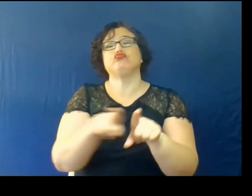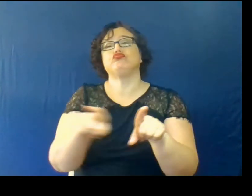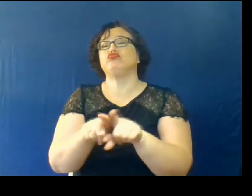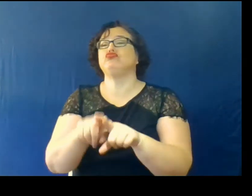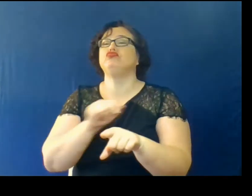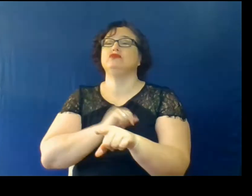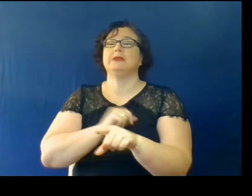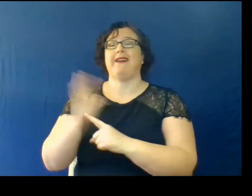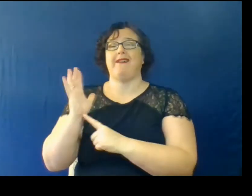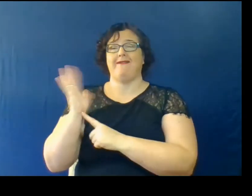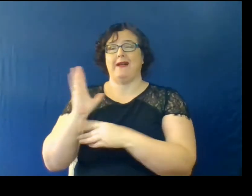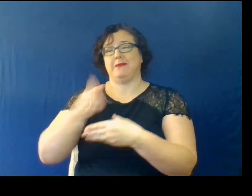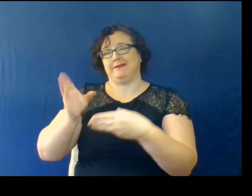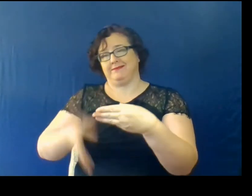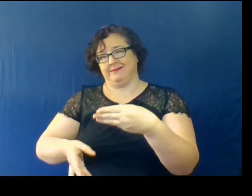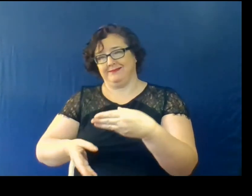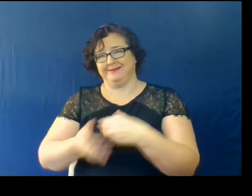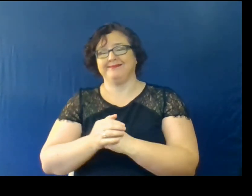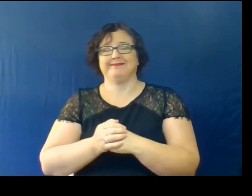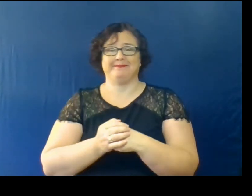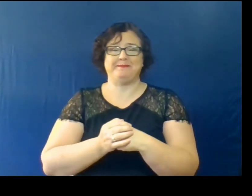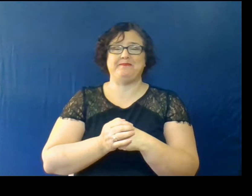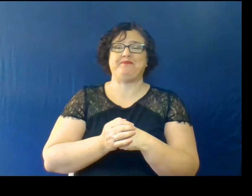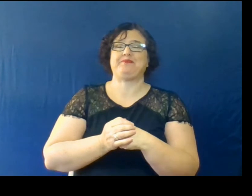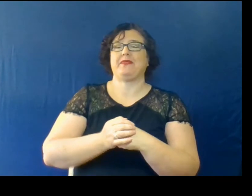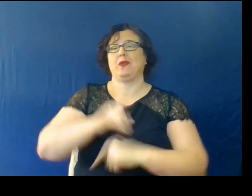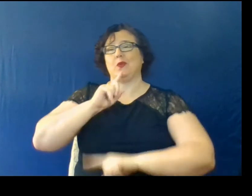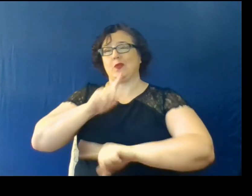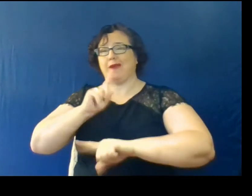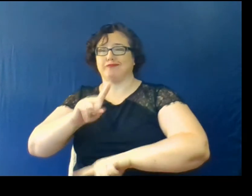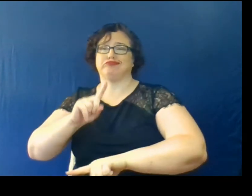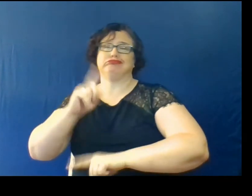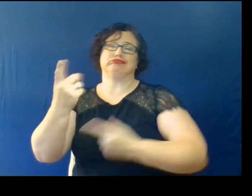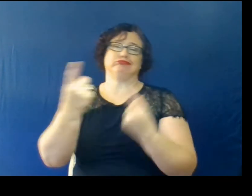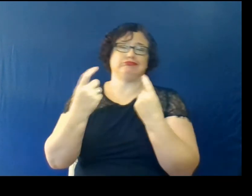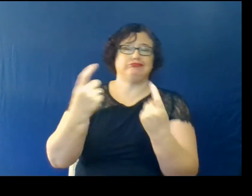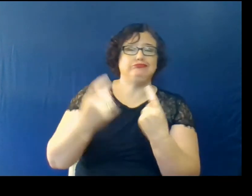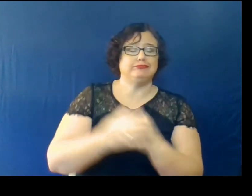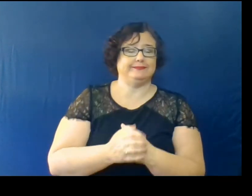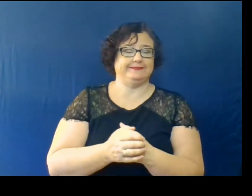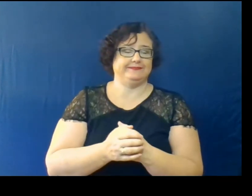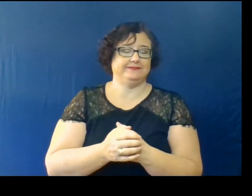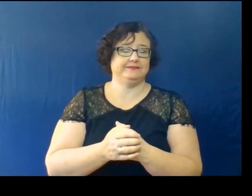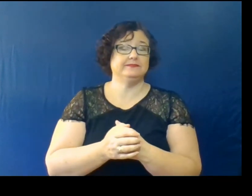reserved at the end of the webinar to take up the question and answers. In case your question